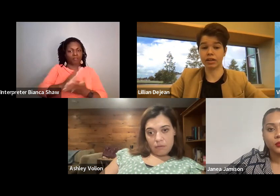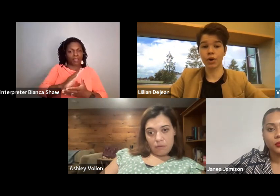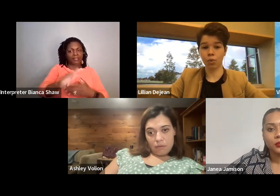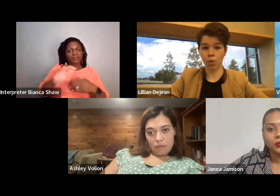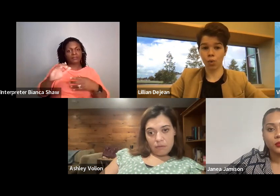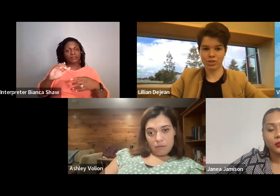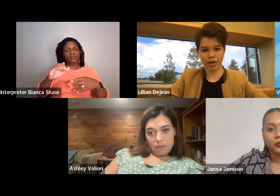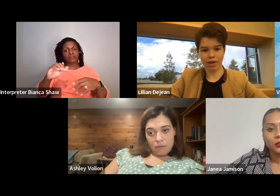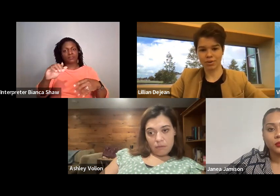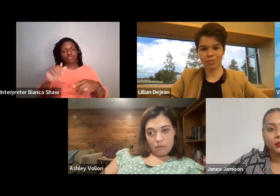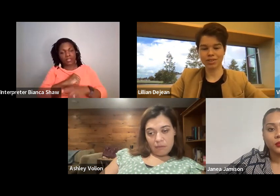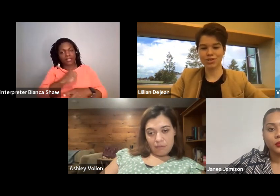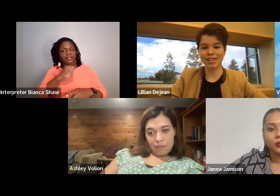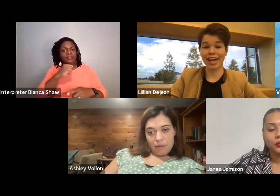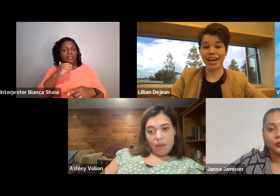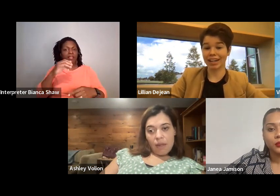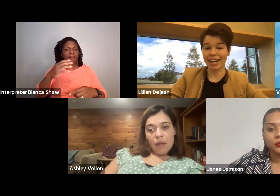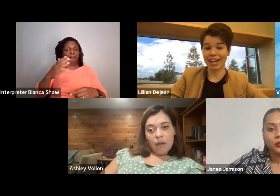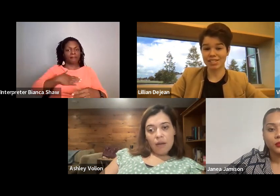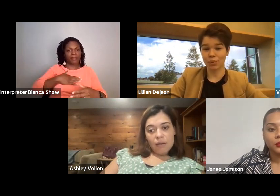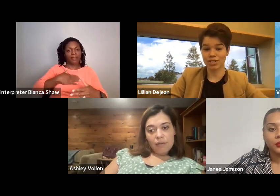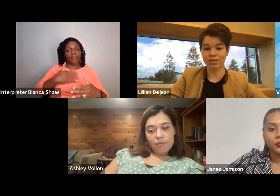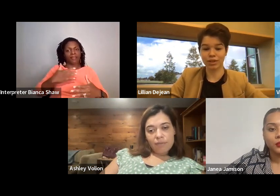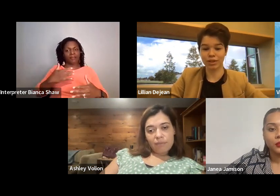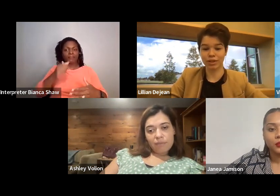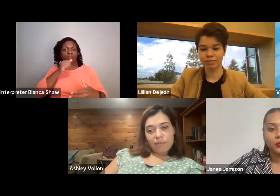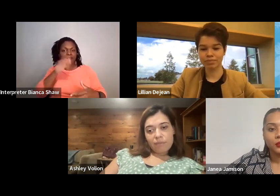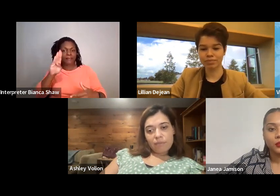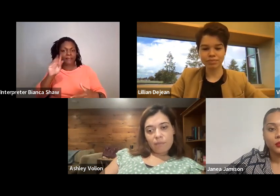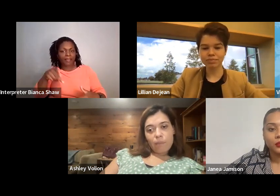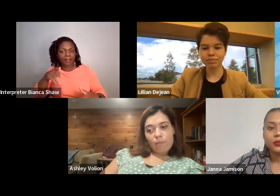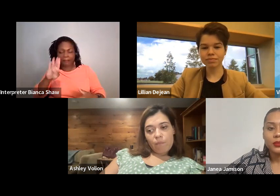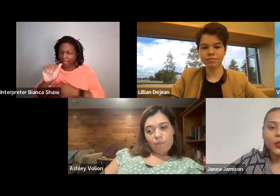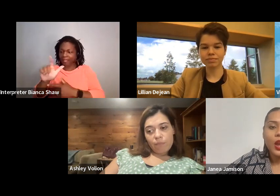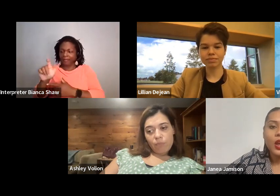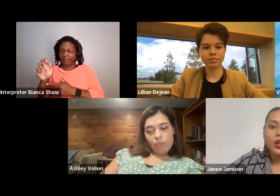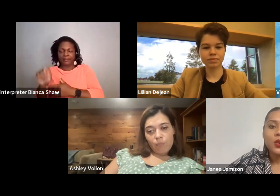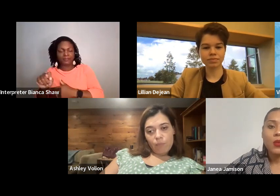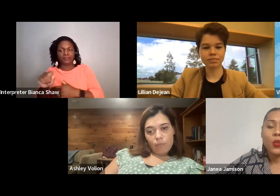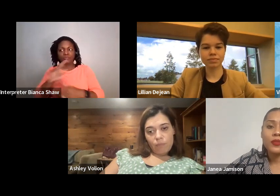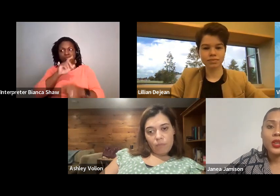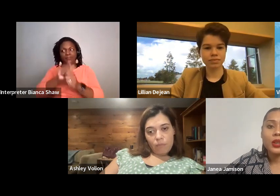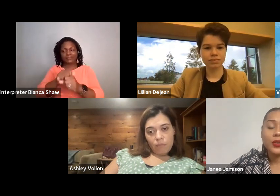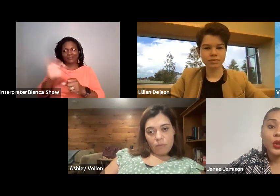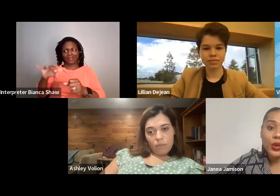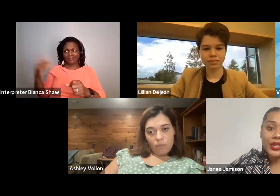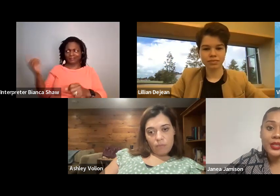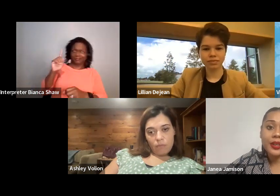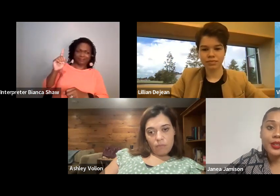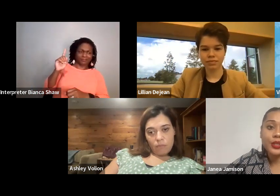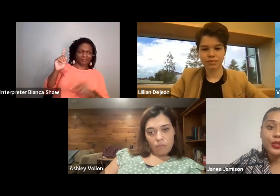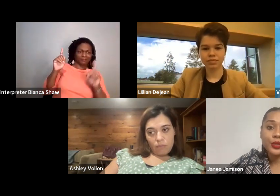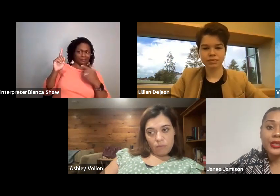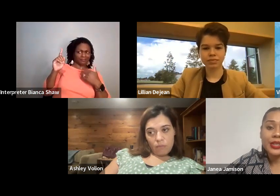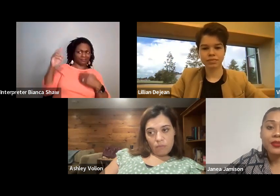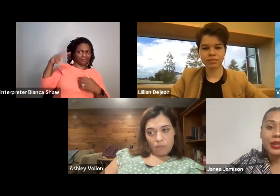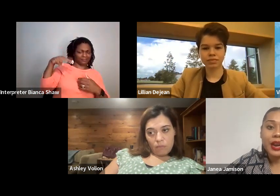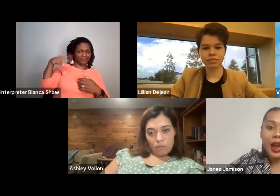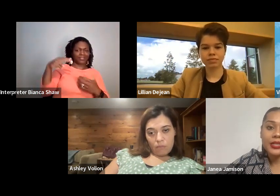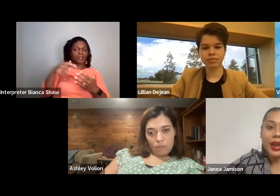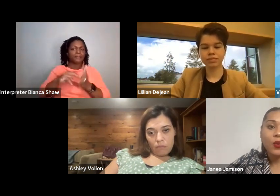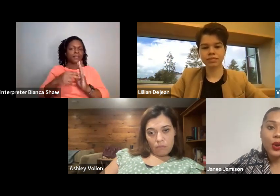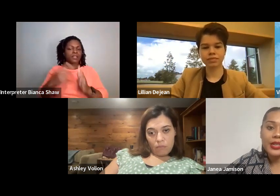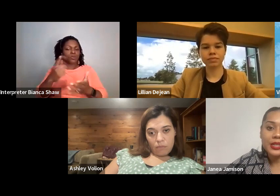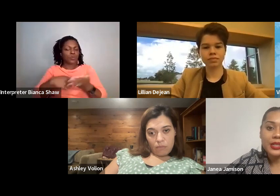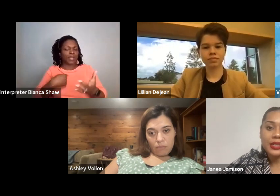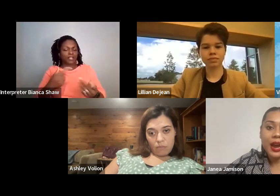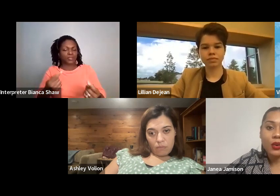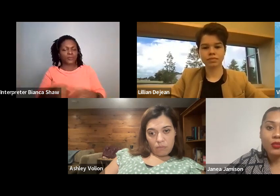What do I do so today? i'm gonna ask this question of you So I one of the the quickest things to do is definitely contact 1, 8, 6, 6 h.